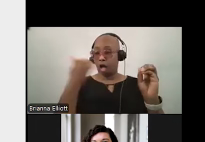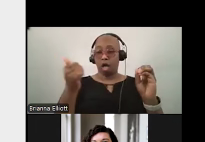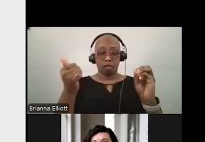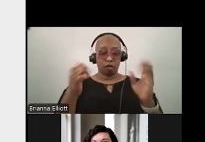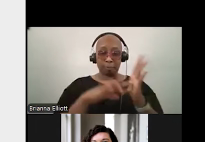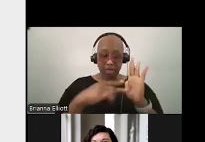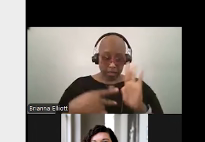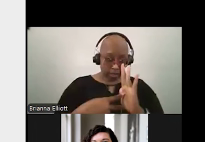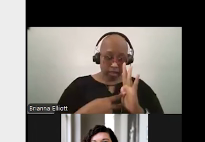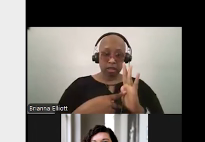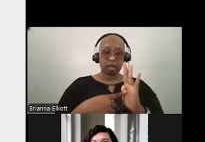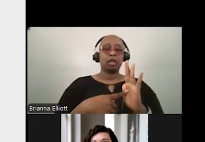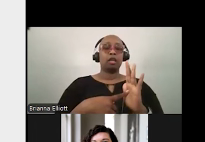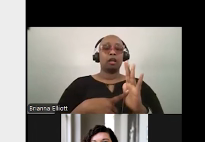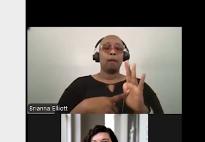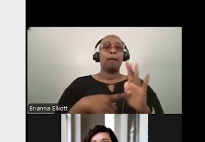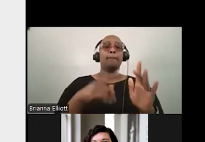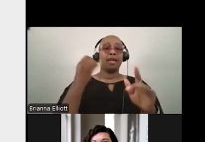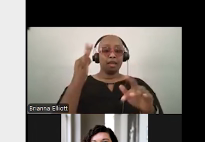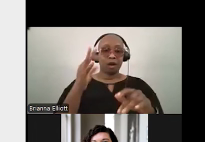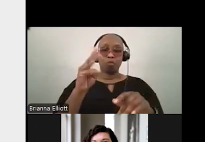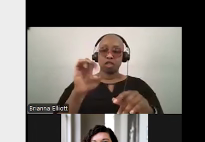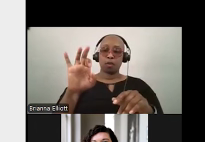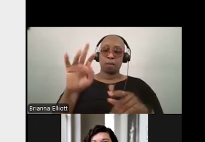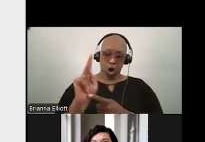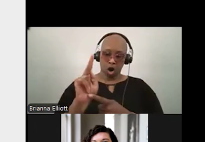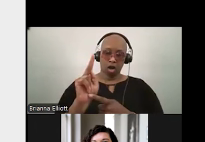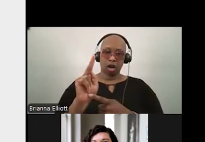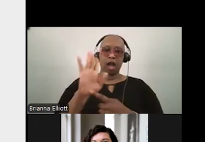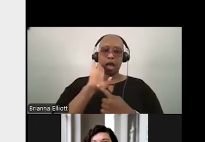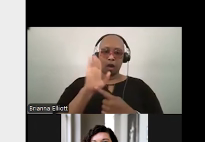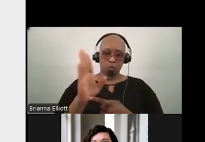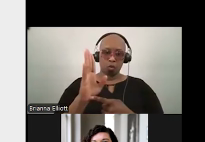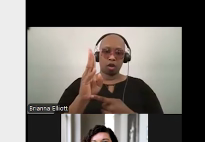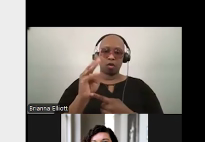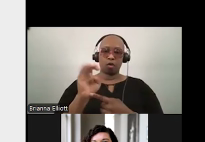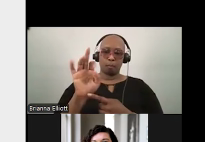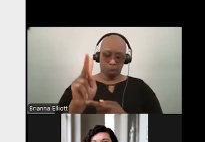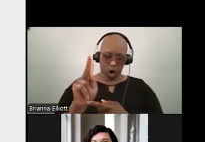If I were going to mark this, I would mark that as decorative rather than explaining this is a